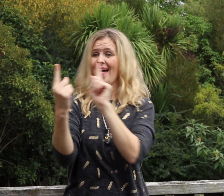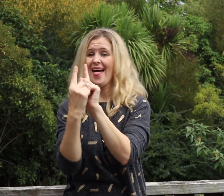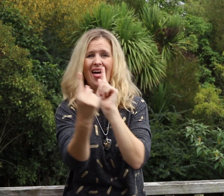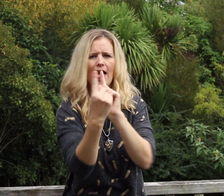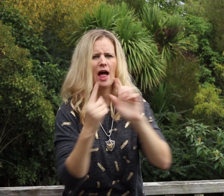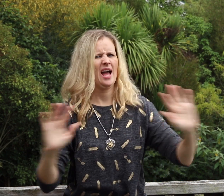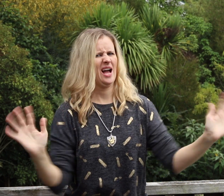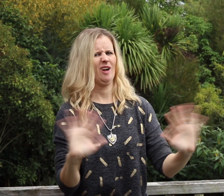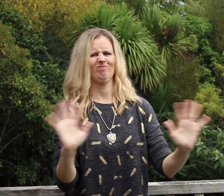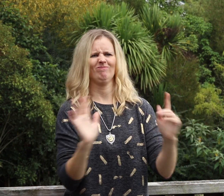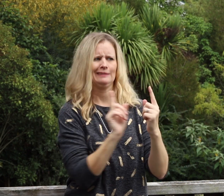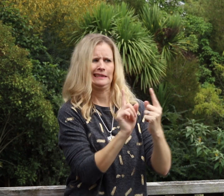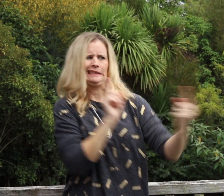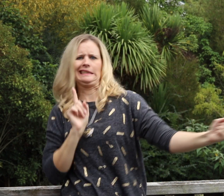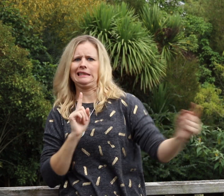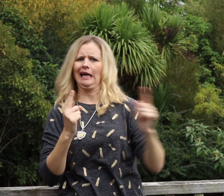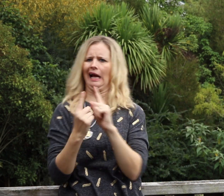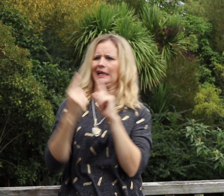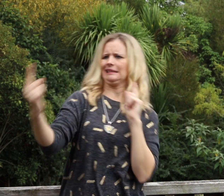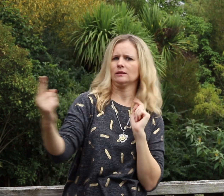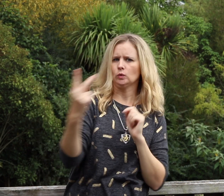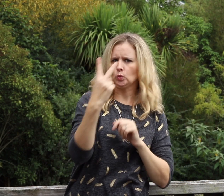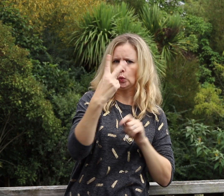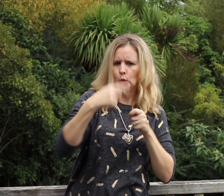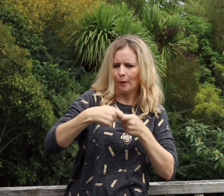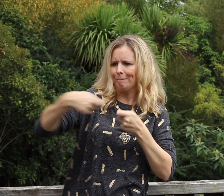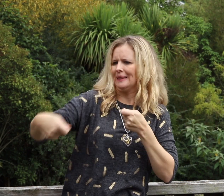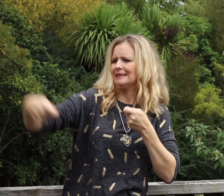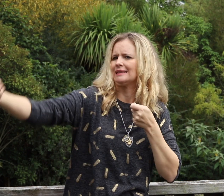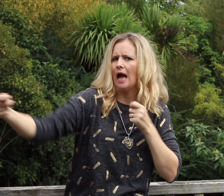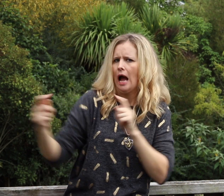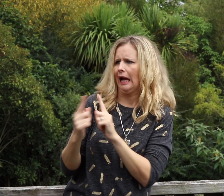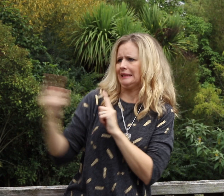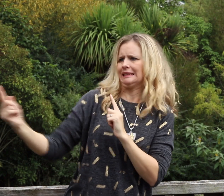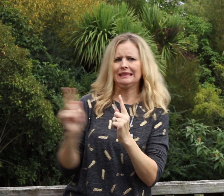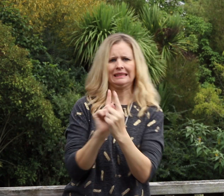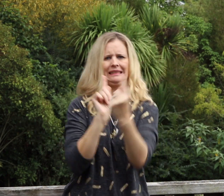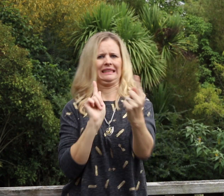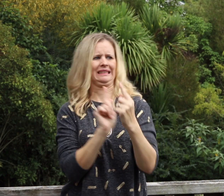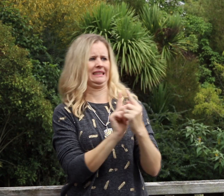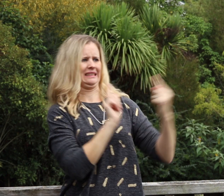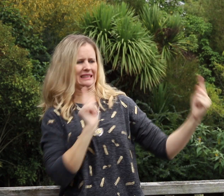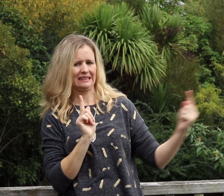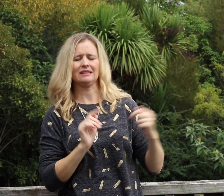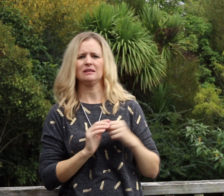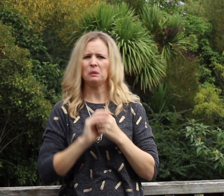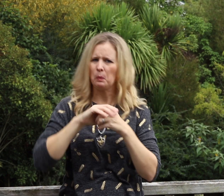Washing hands and rules were widely enforced. The fourth level was